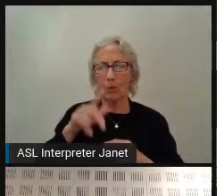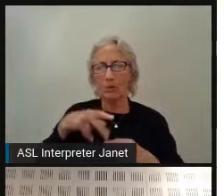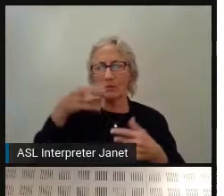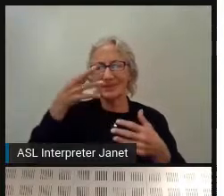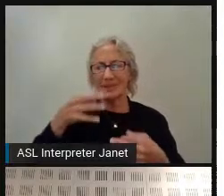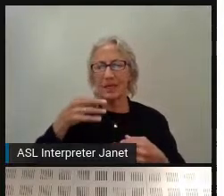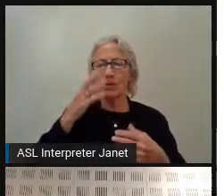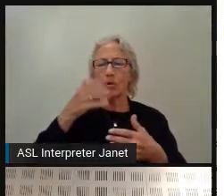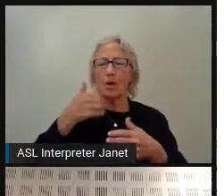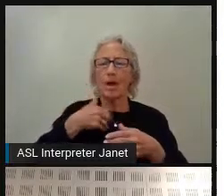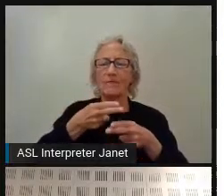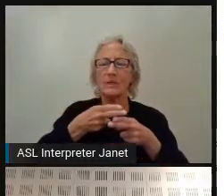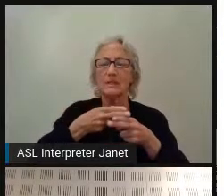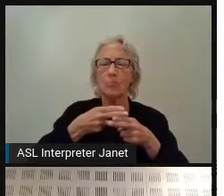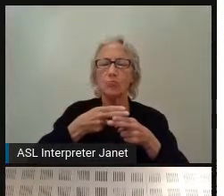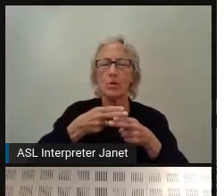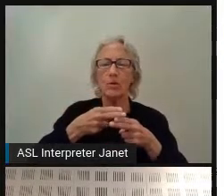got this idea because Ole is a very skillful technician knows